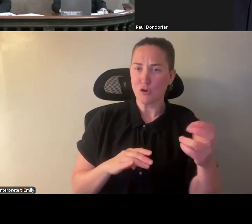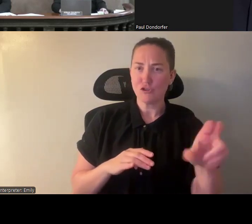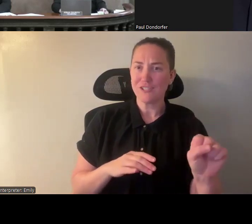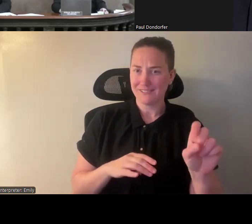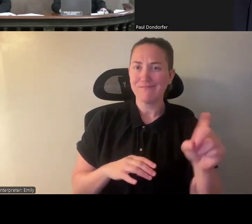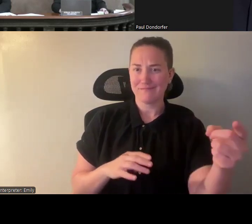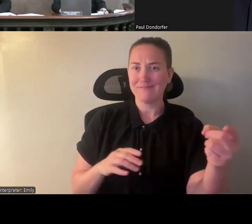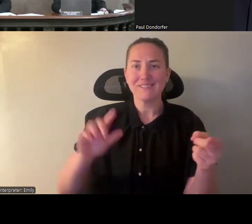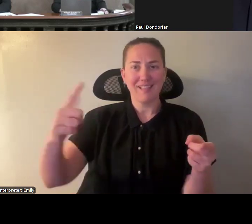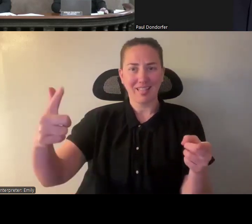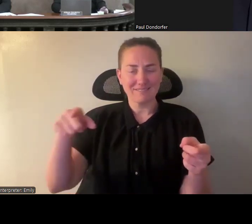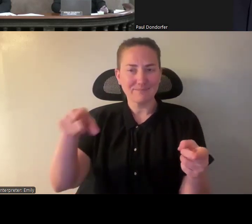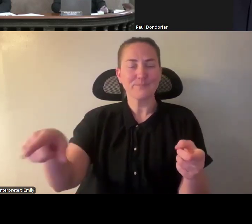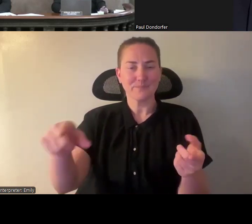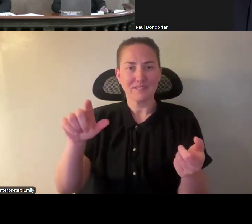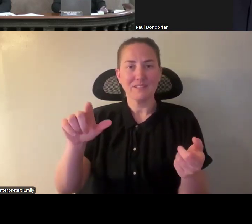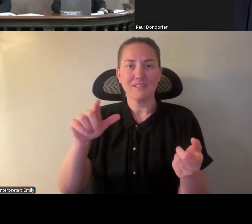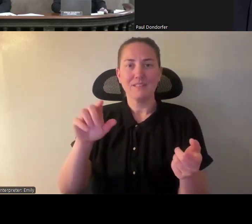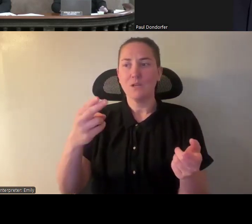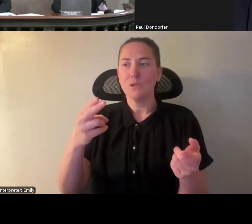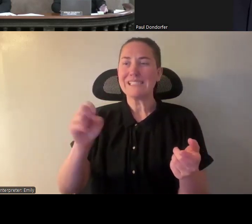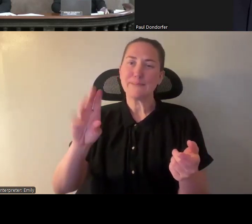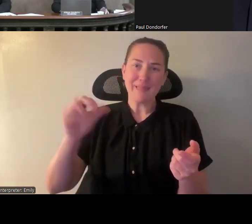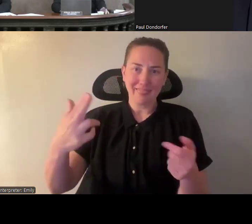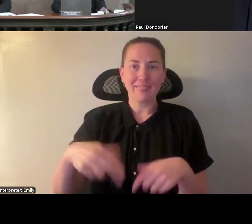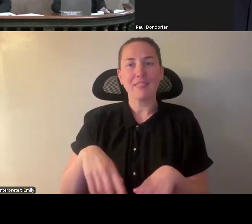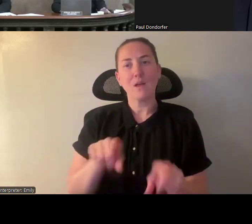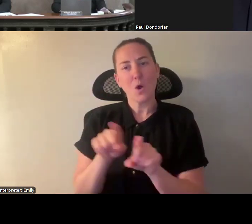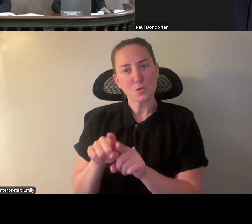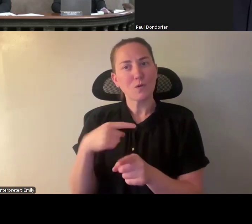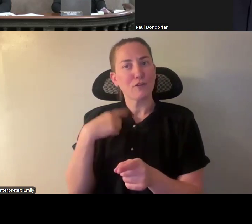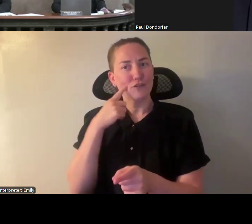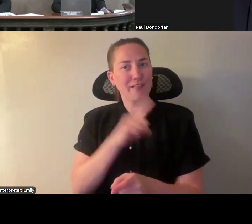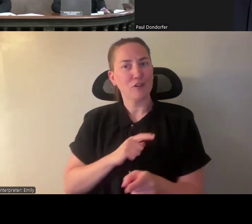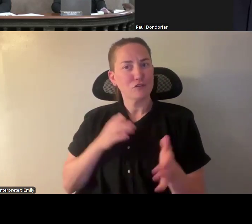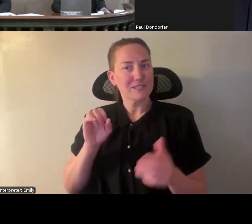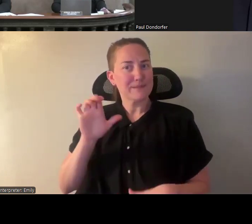then I had it seconded by legislator Hugh Smith I also heard legislator Smith second And then there